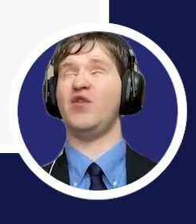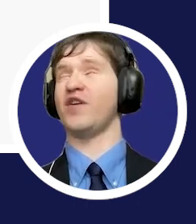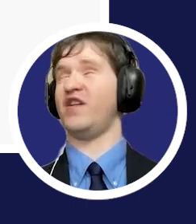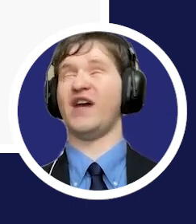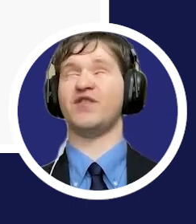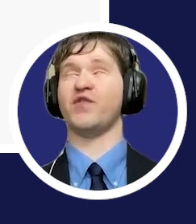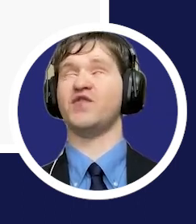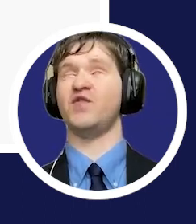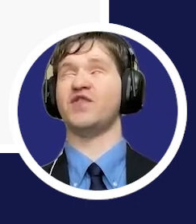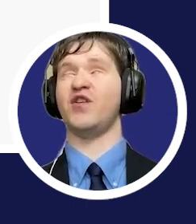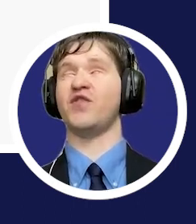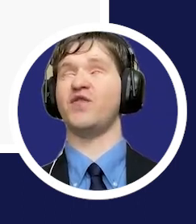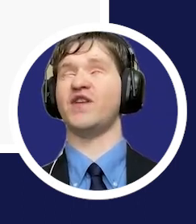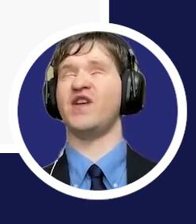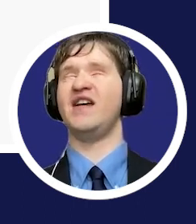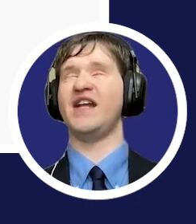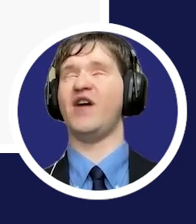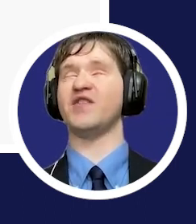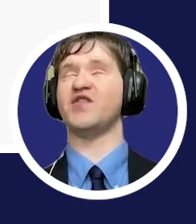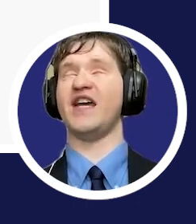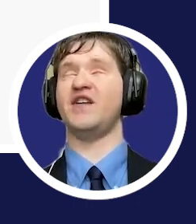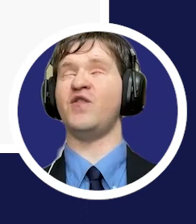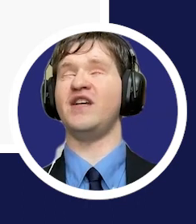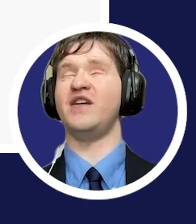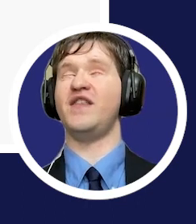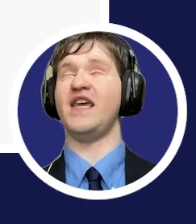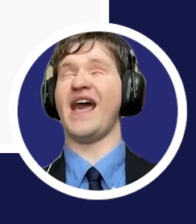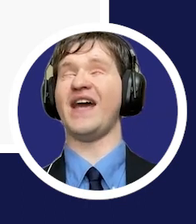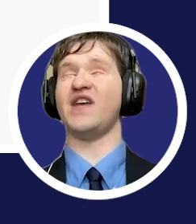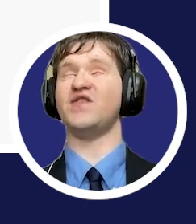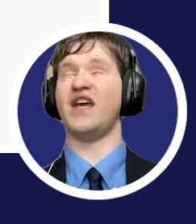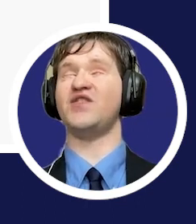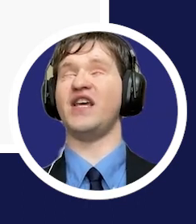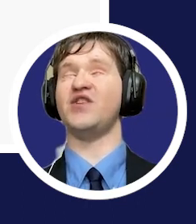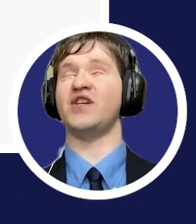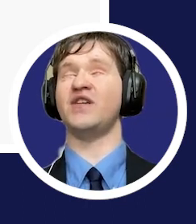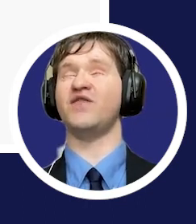You are not allowed to force a student to go through this. Now, as a side note, the access to education